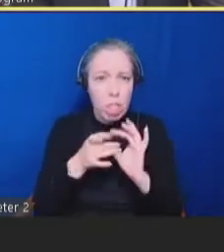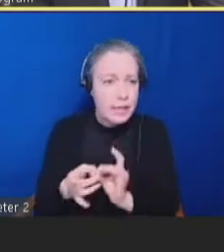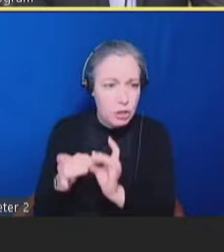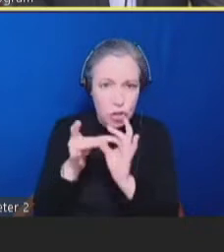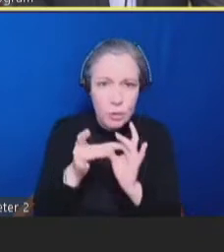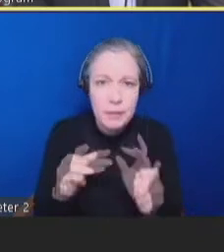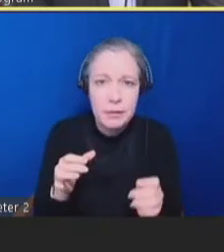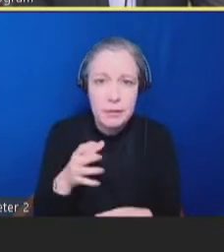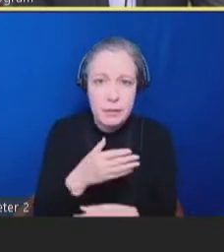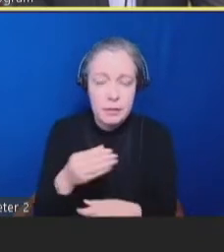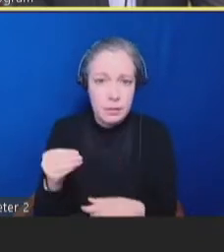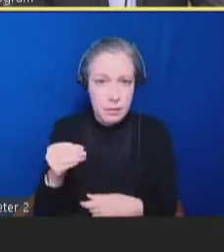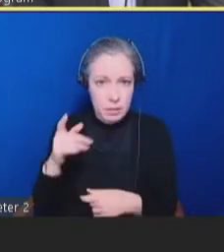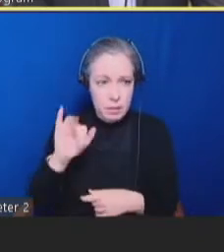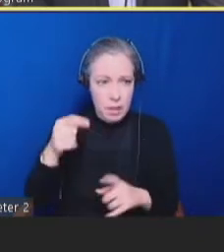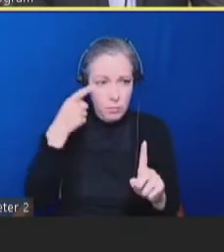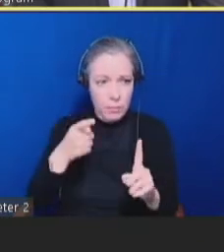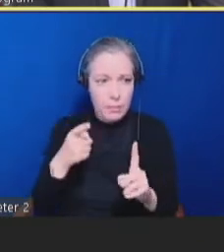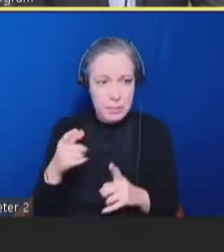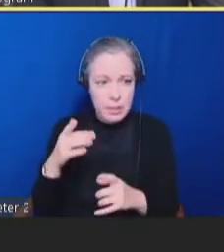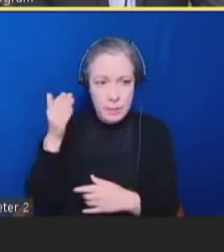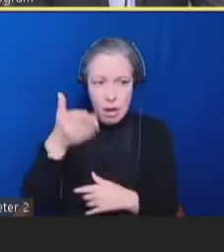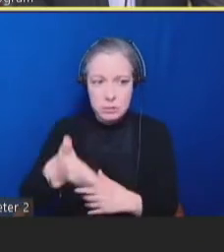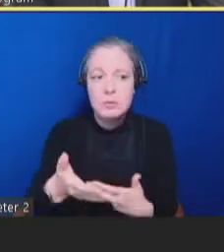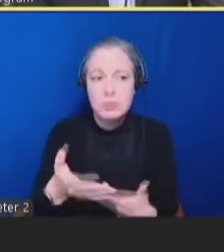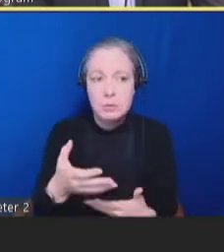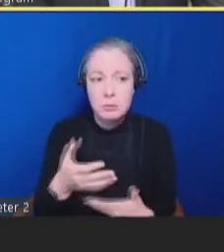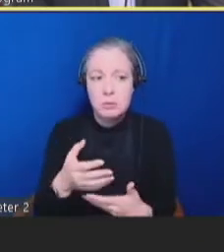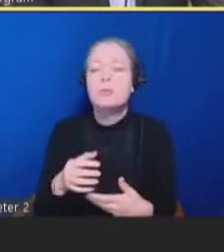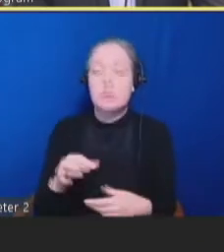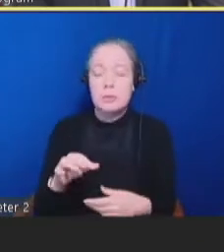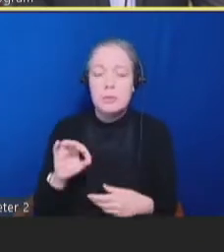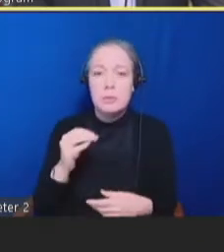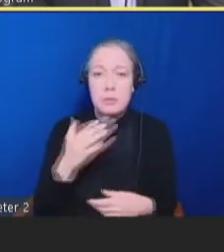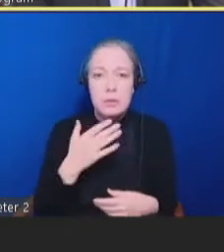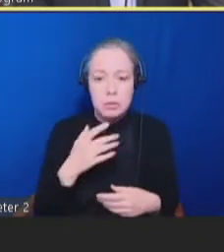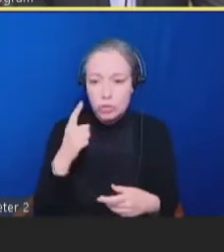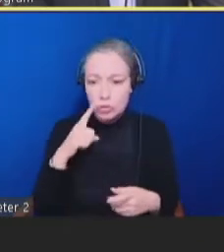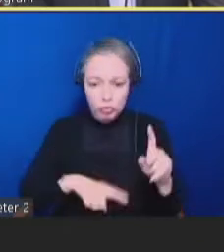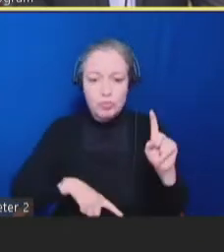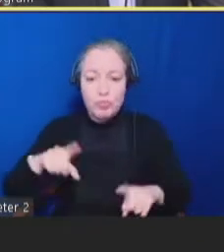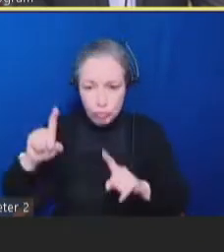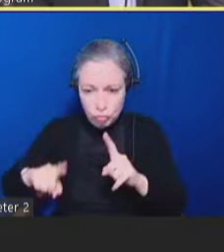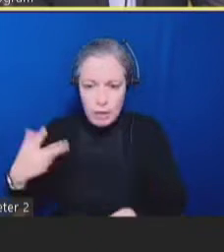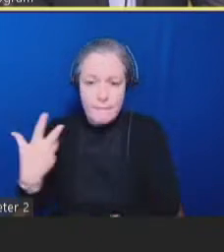of the program, to raise awareness around the issues of vaccines across life hood, to be able to